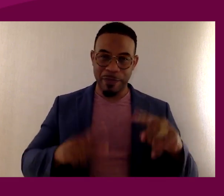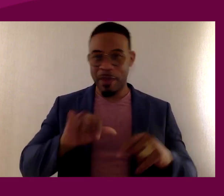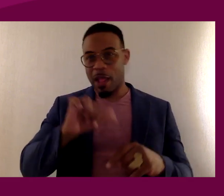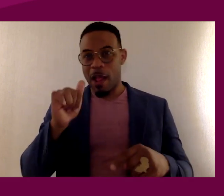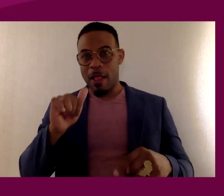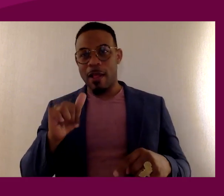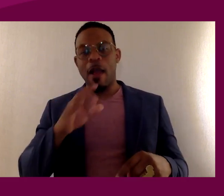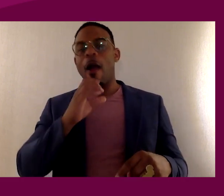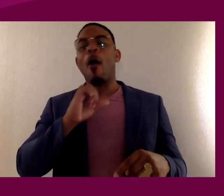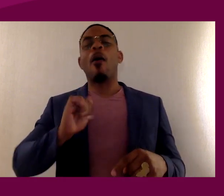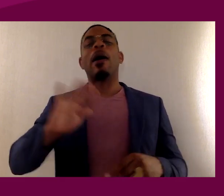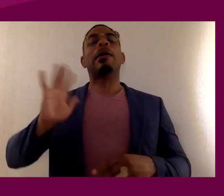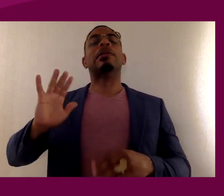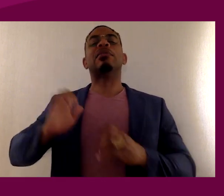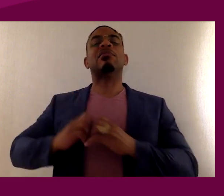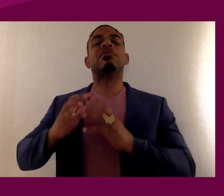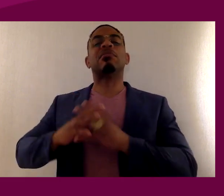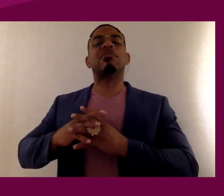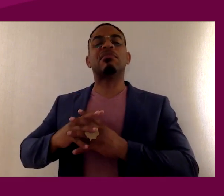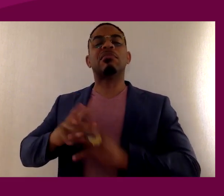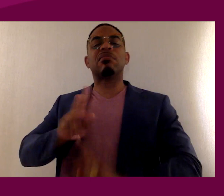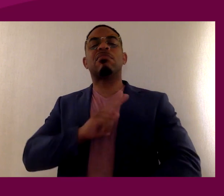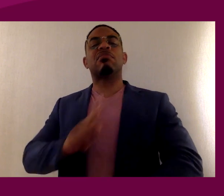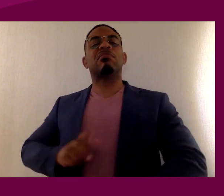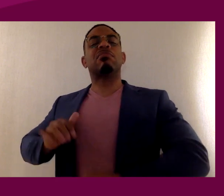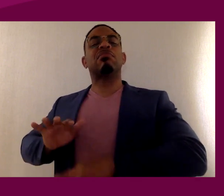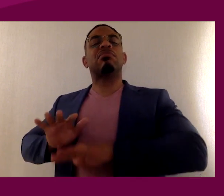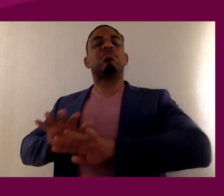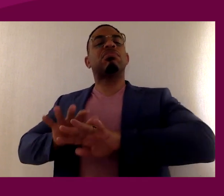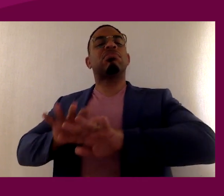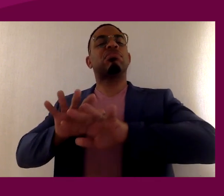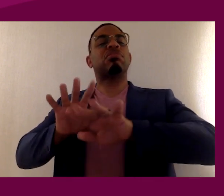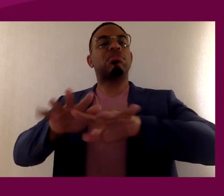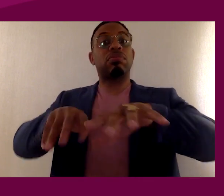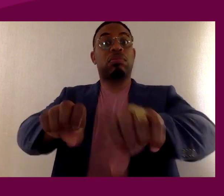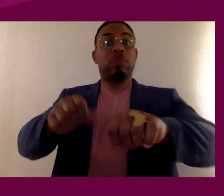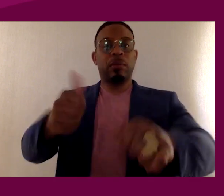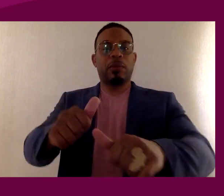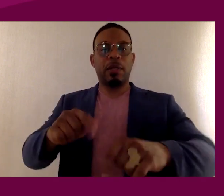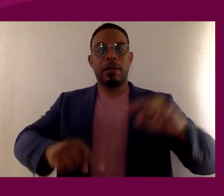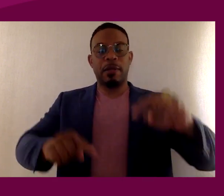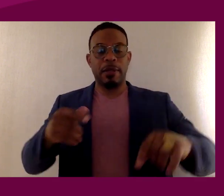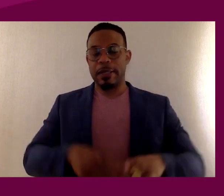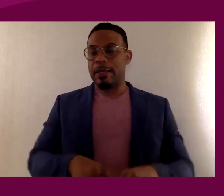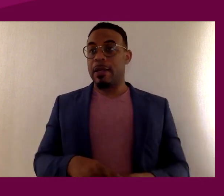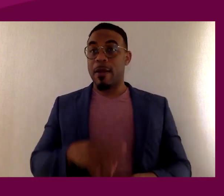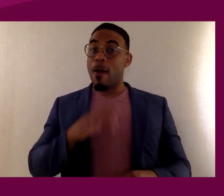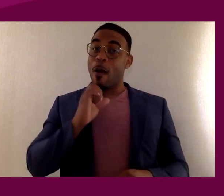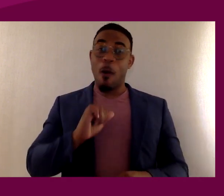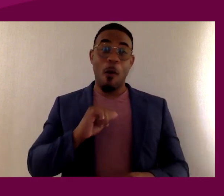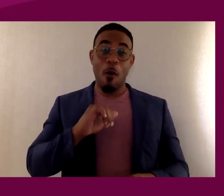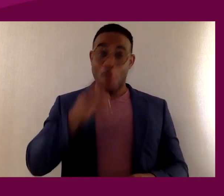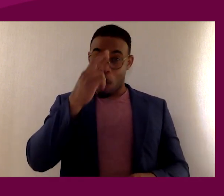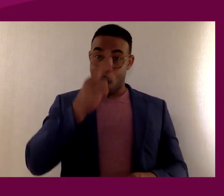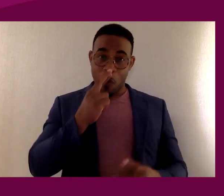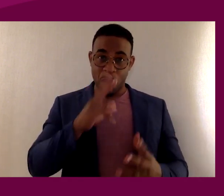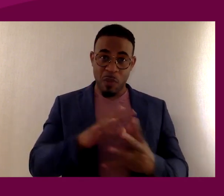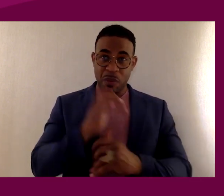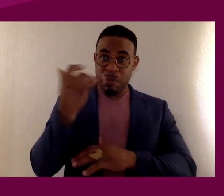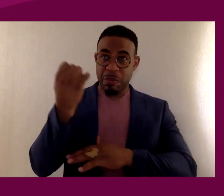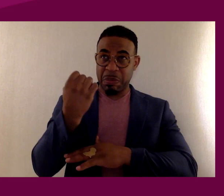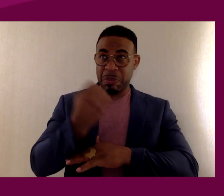through it and various other old ancient empires have conquered it at various times. There are old